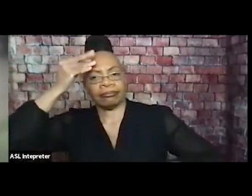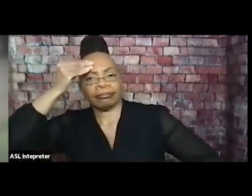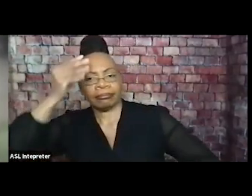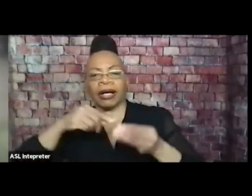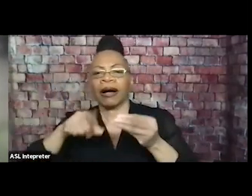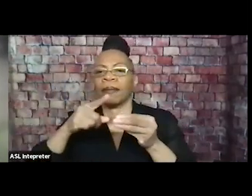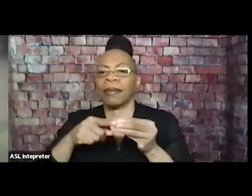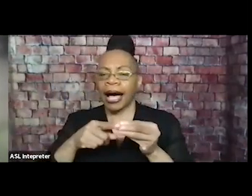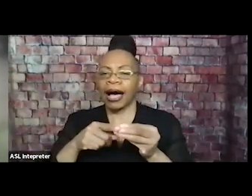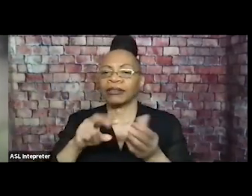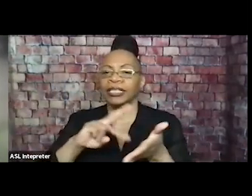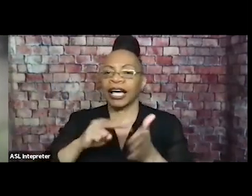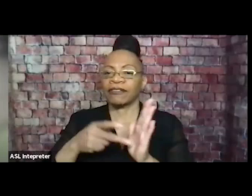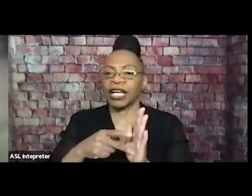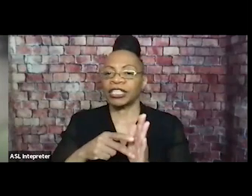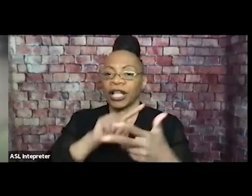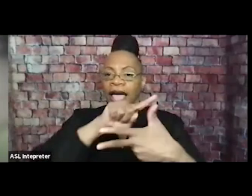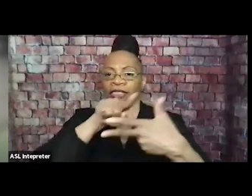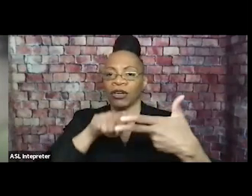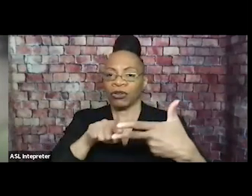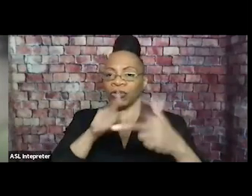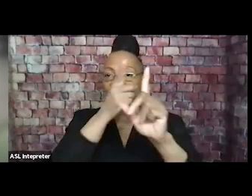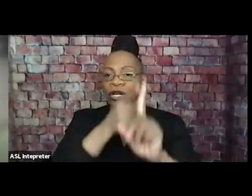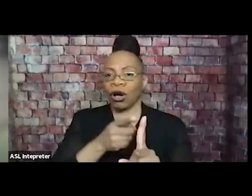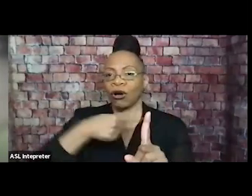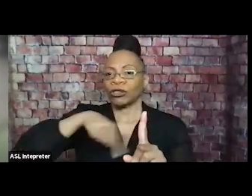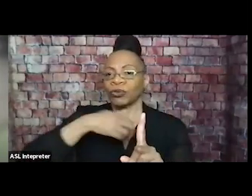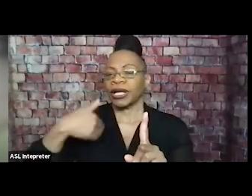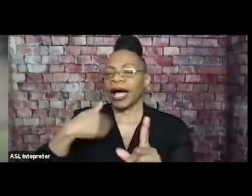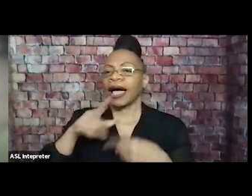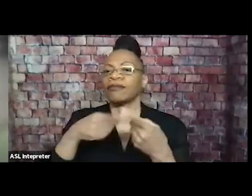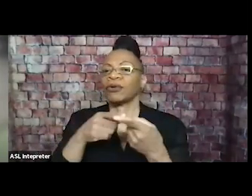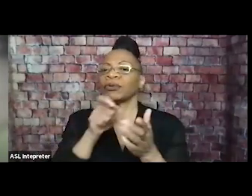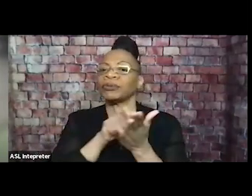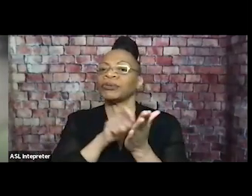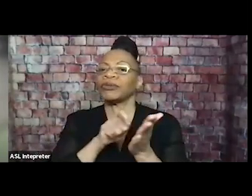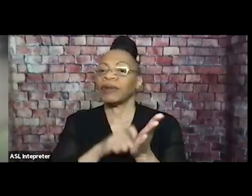when we're writing each section of the MSR. My hope is that when you have this information,